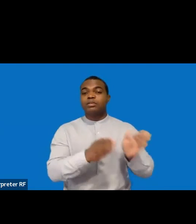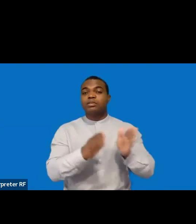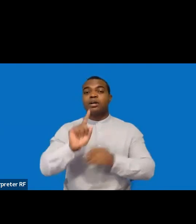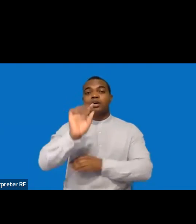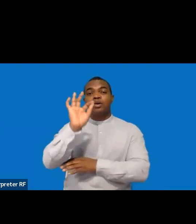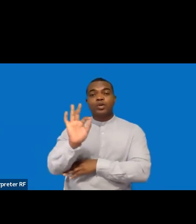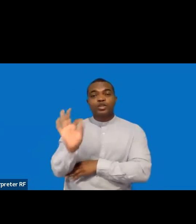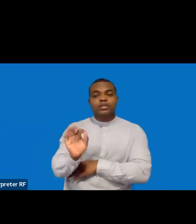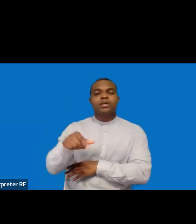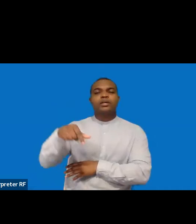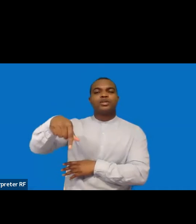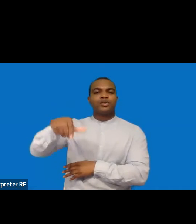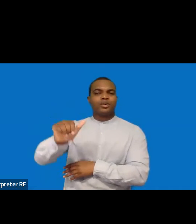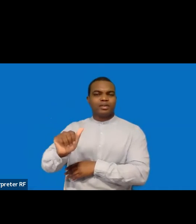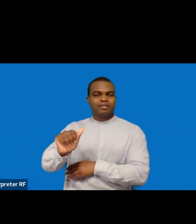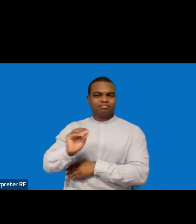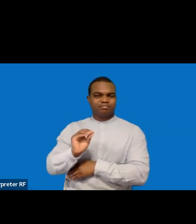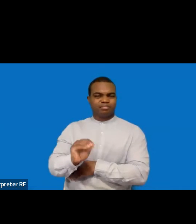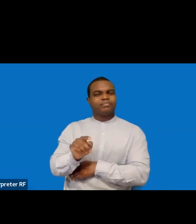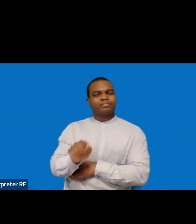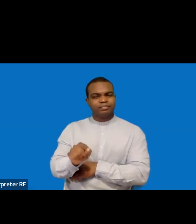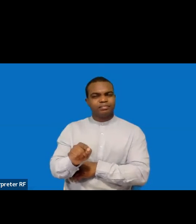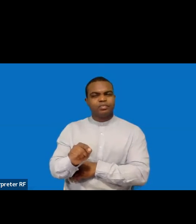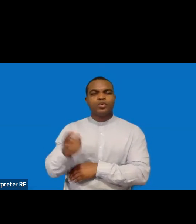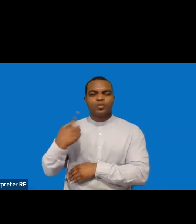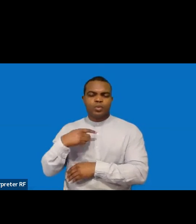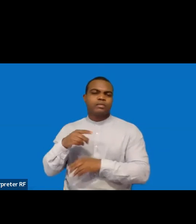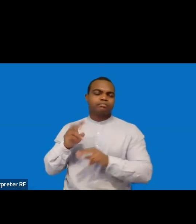The chatbox, we ask you to keep it for technical questions only.